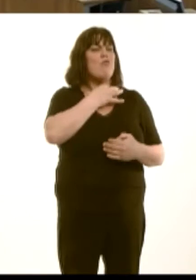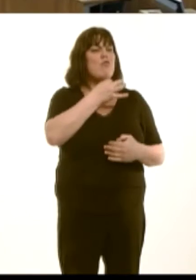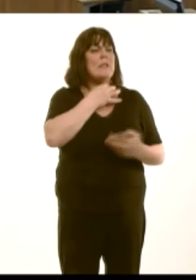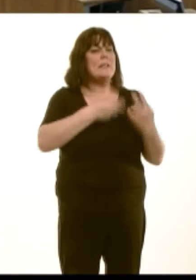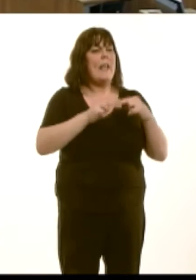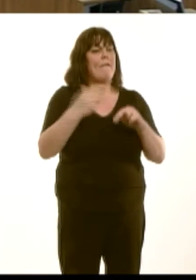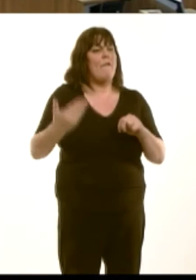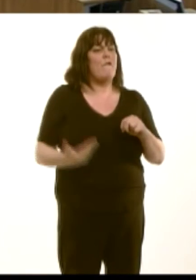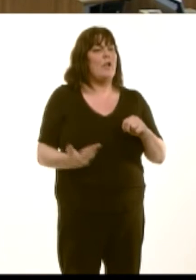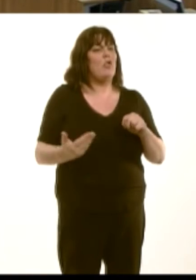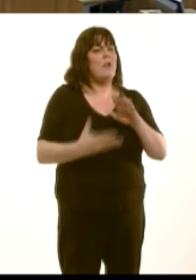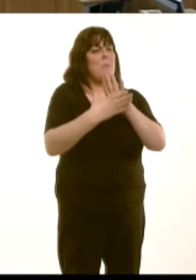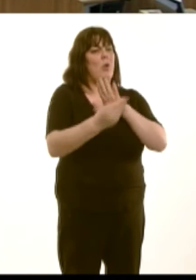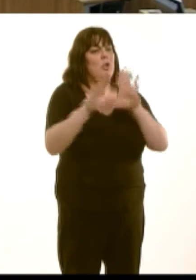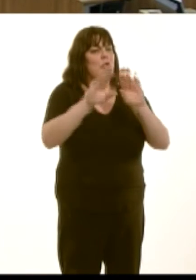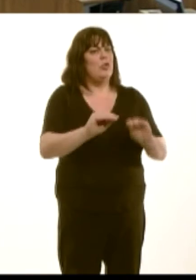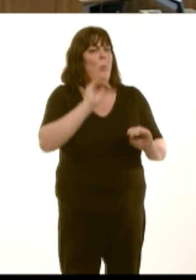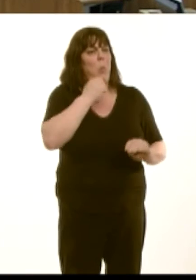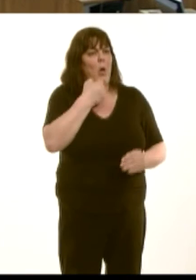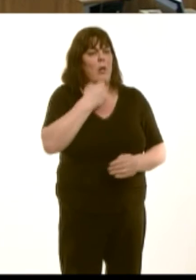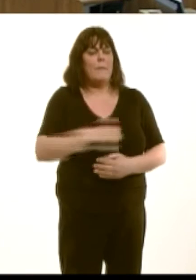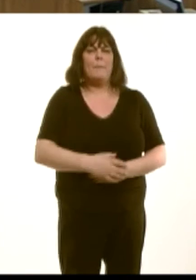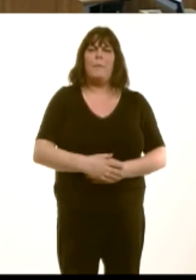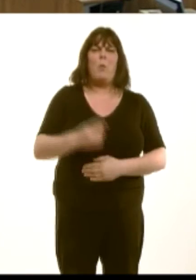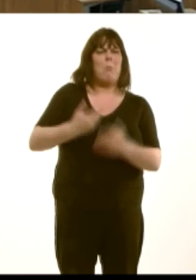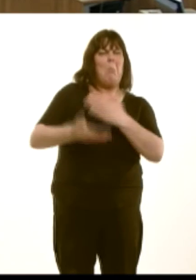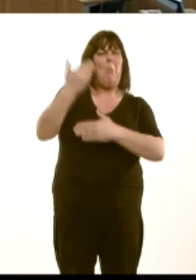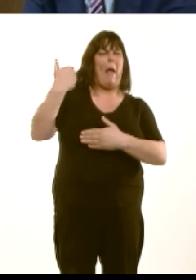Carwyn Jones: I have to say, in the days of British Rail, it was railway people who were